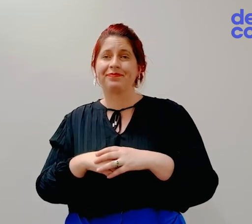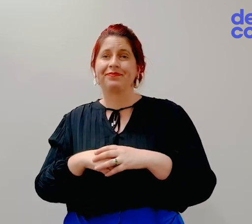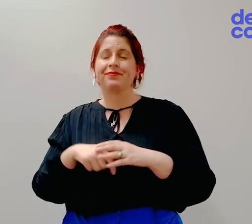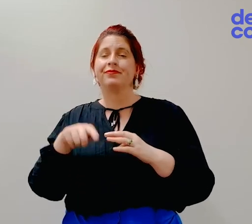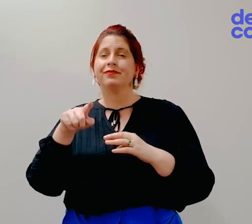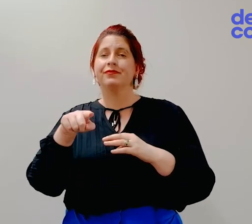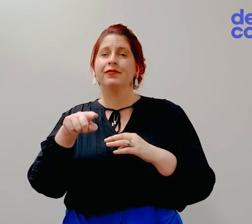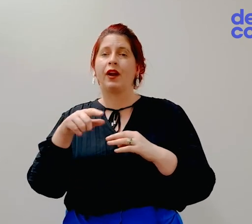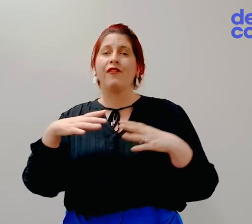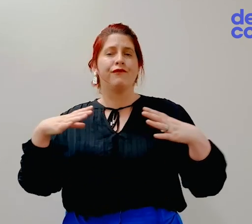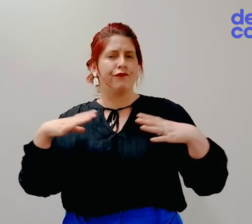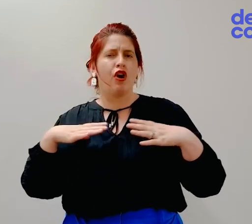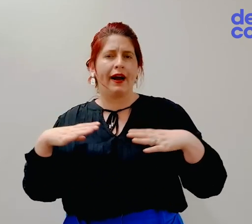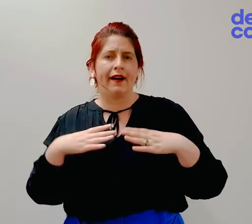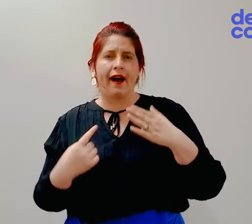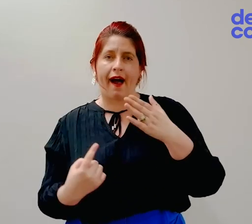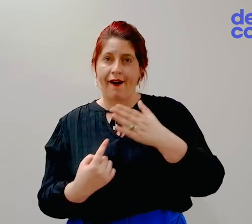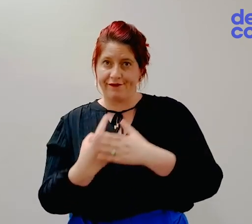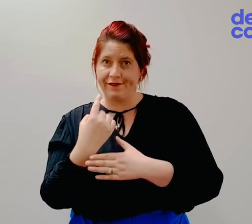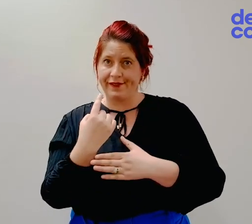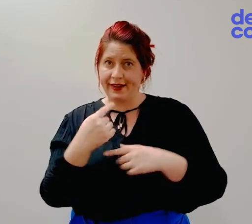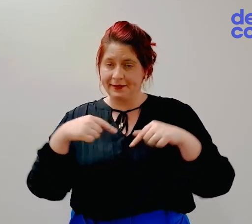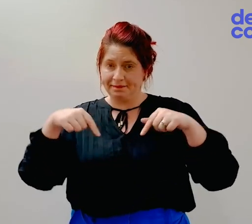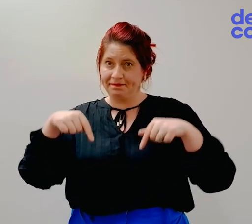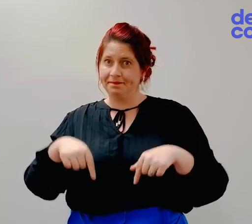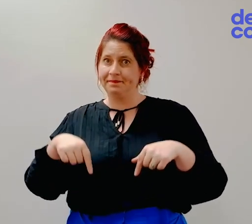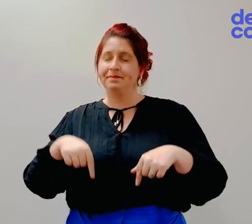It will be an interpreted event and it is for free for our community.